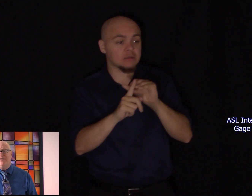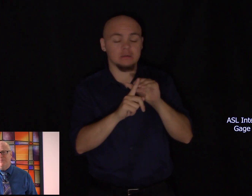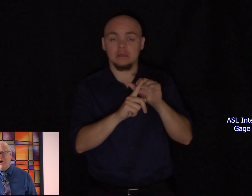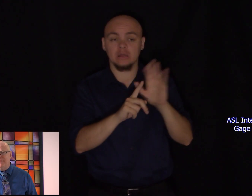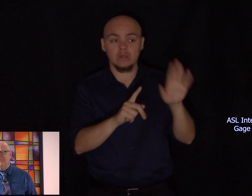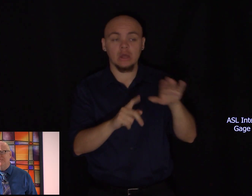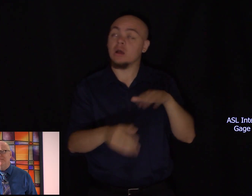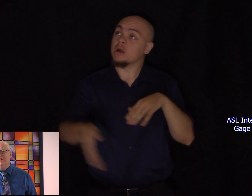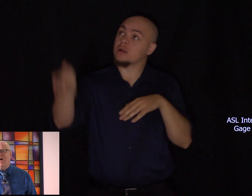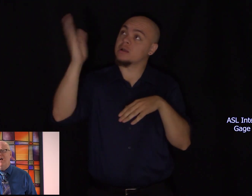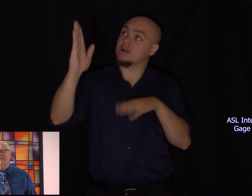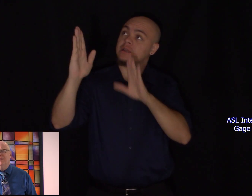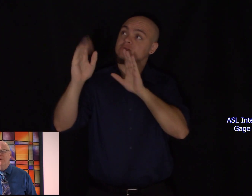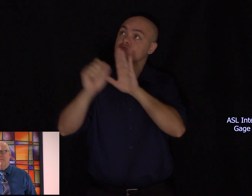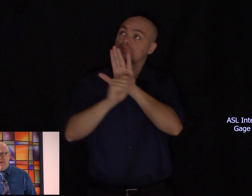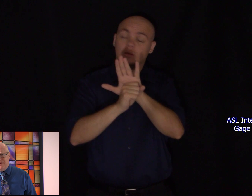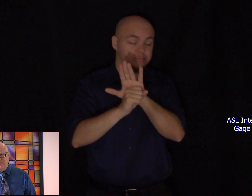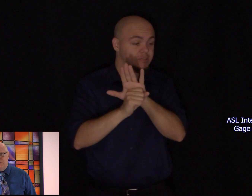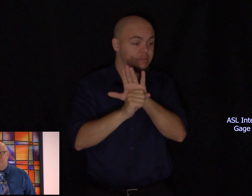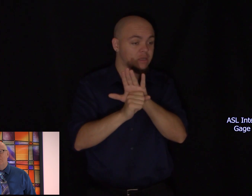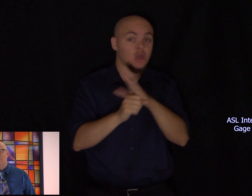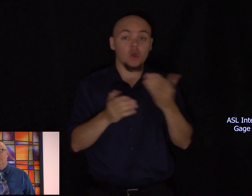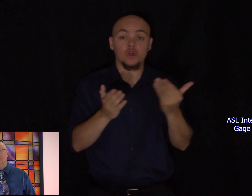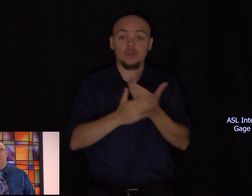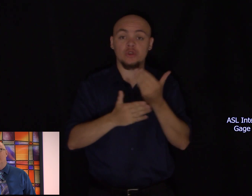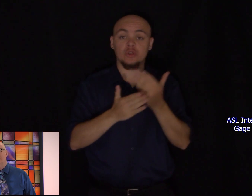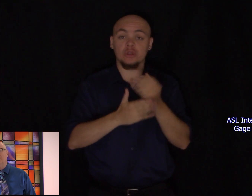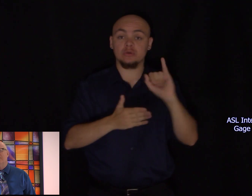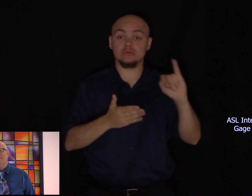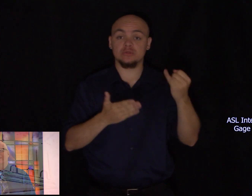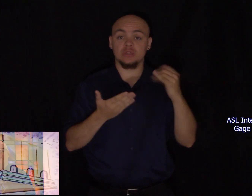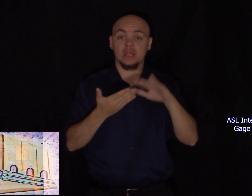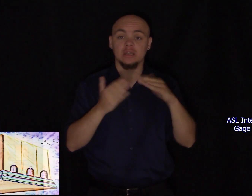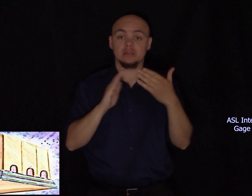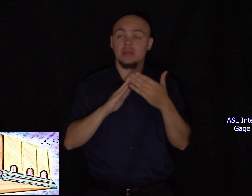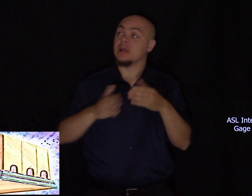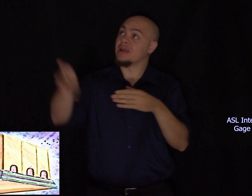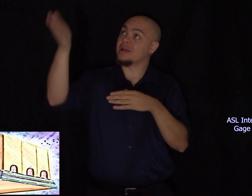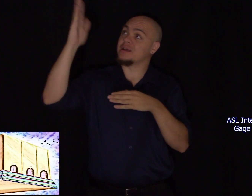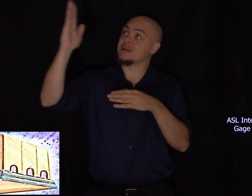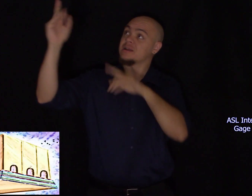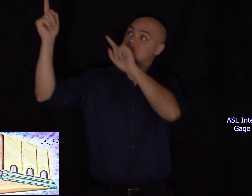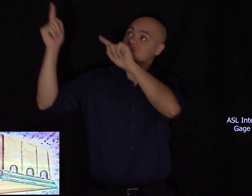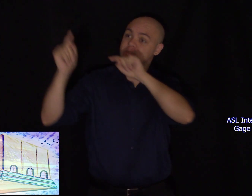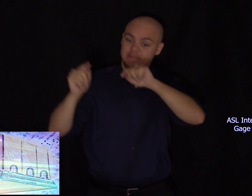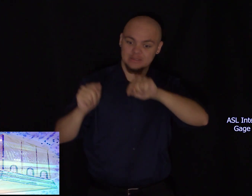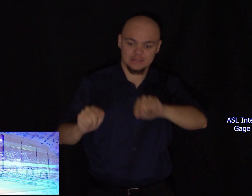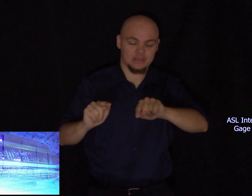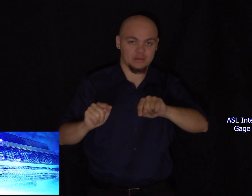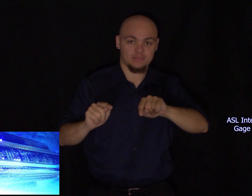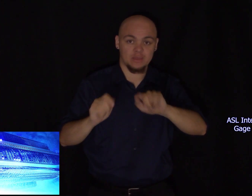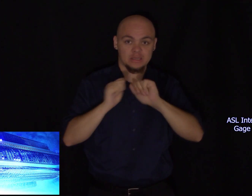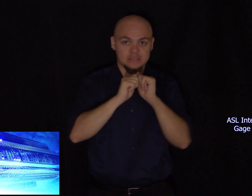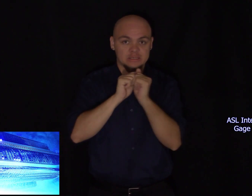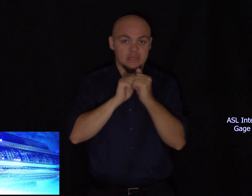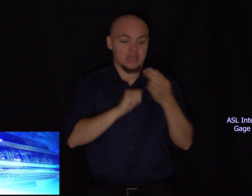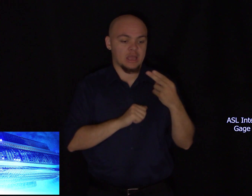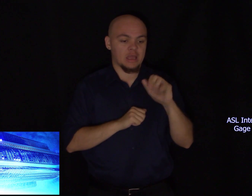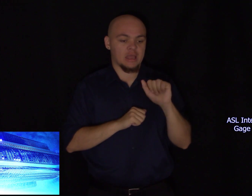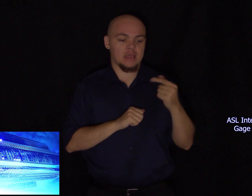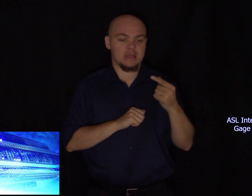the promises of God for a new Jerusalem where God's presence would be right there with them